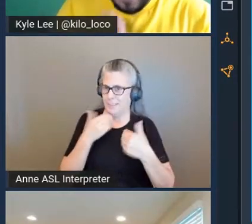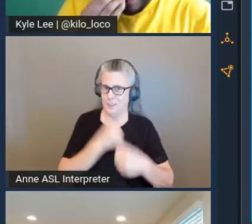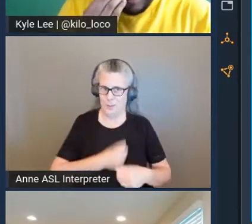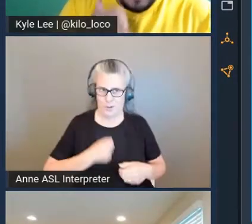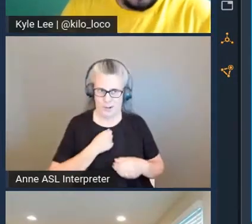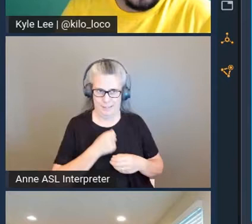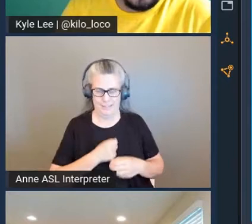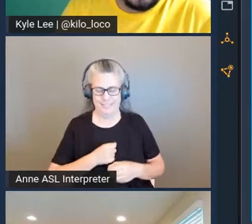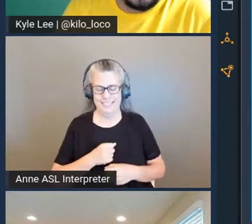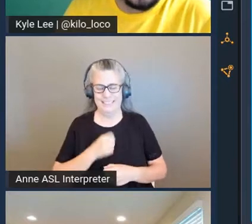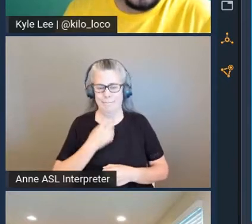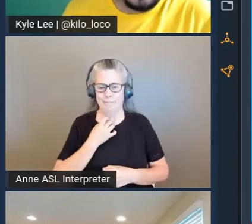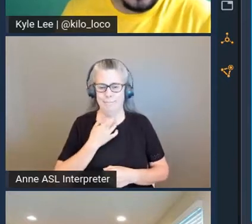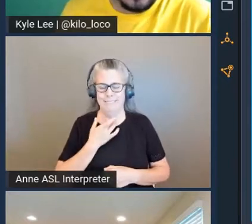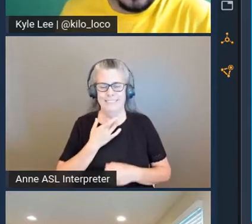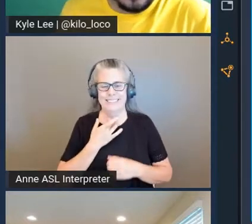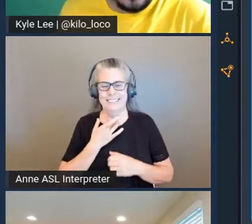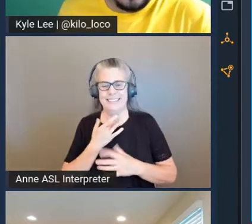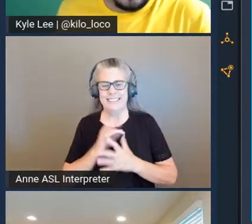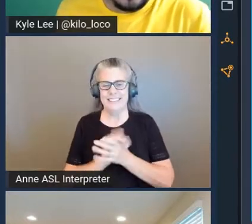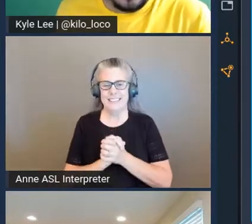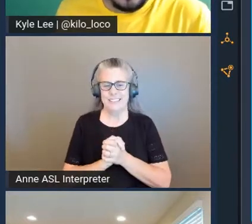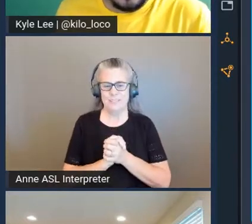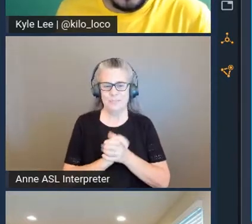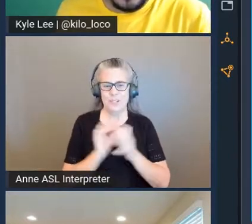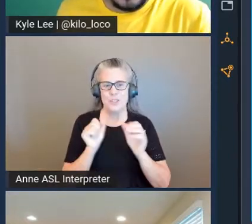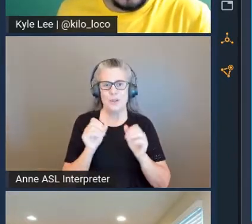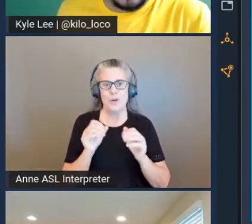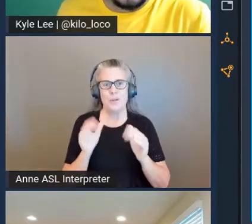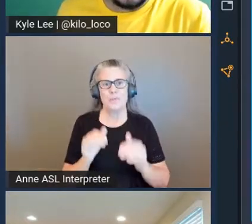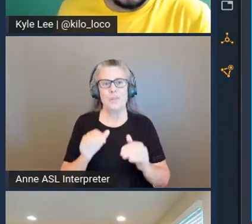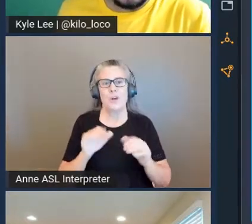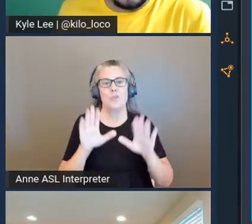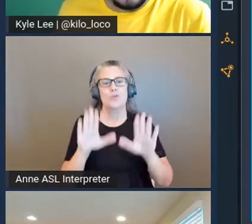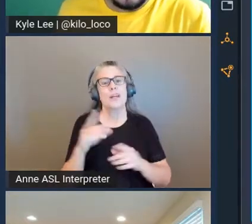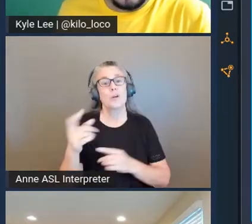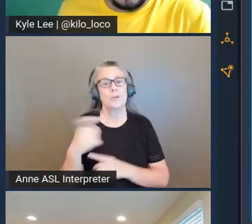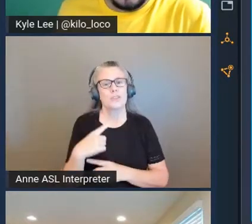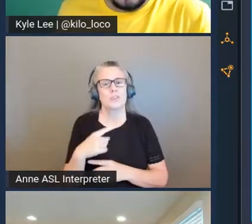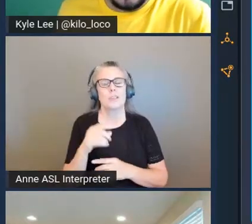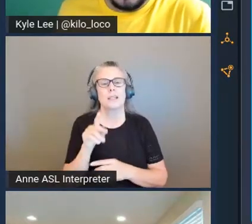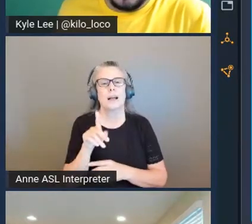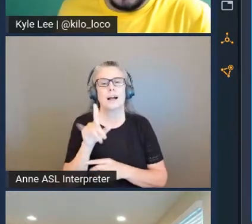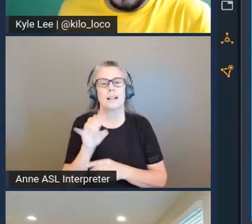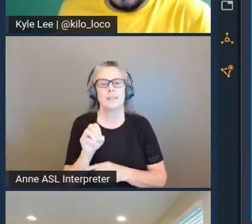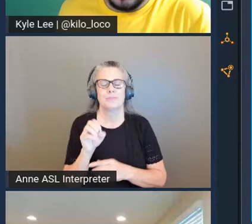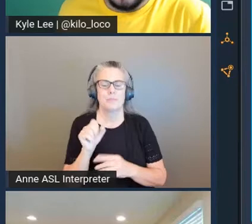That's a great question, Kyle. SageMaker Studio is the first machine learning